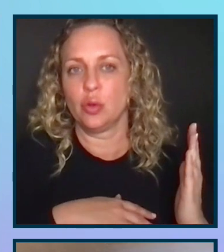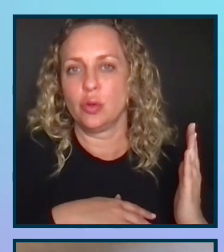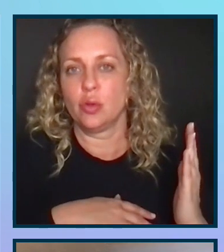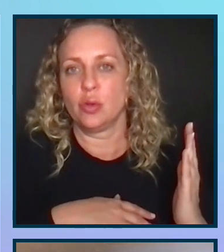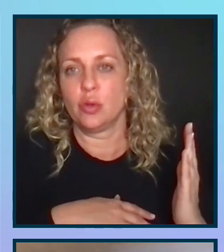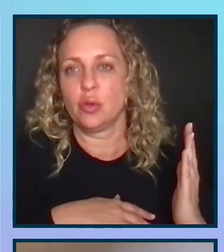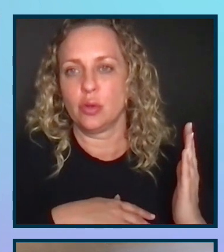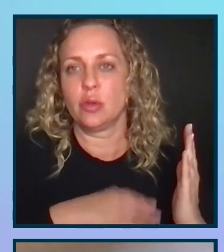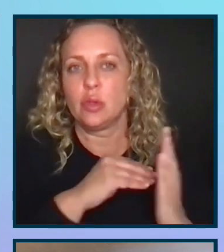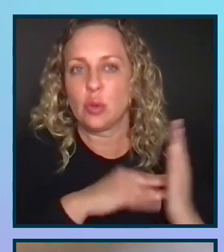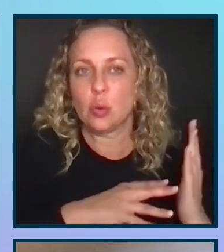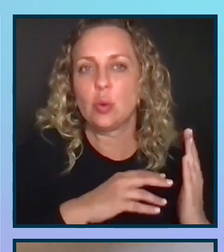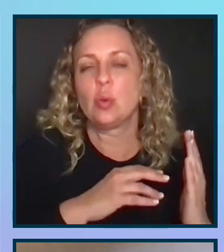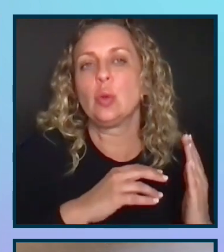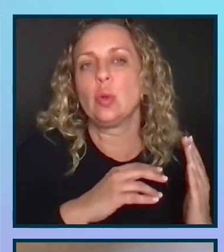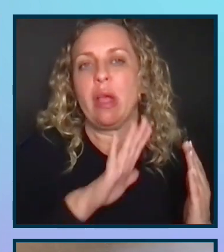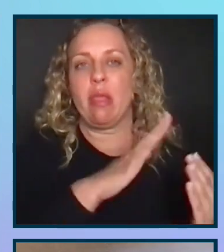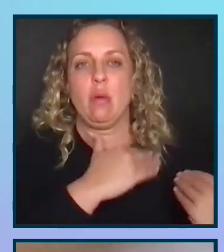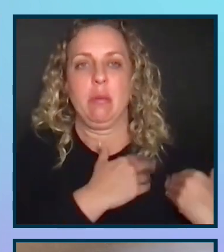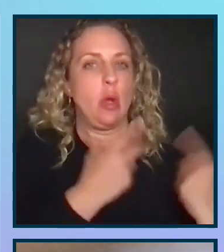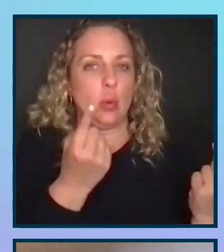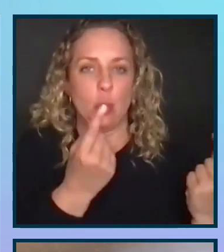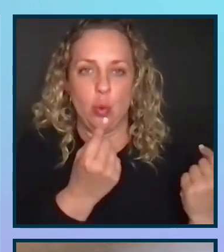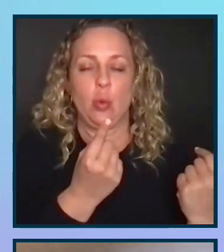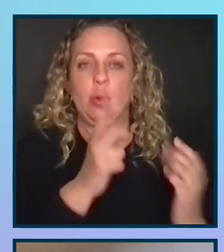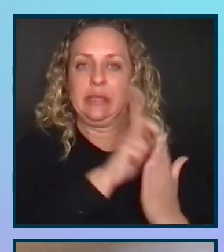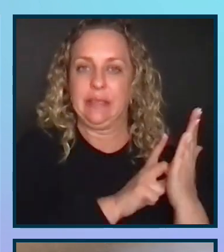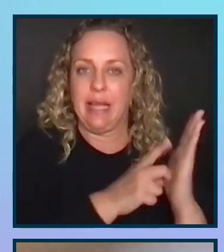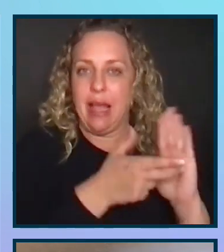Students were responsible for designing the branding,